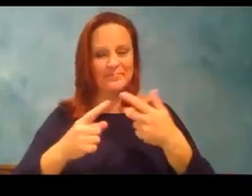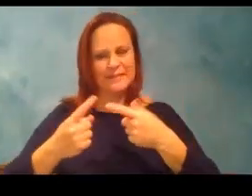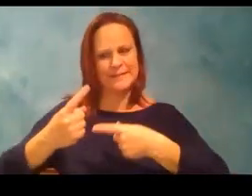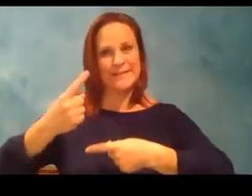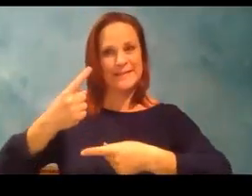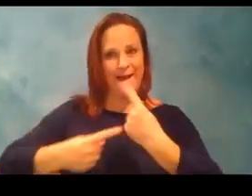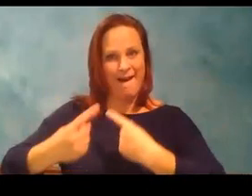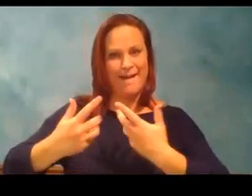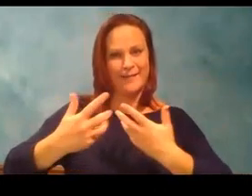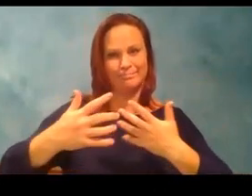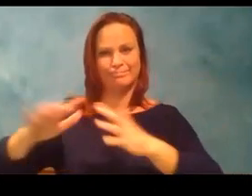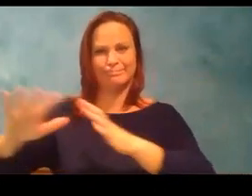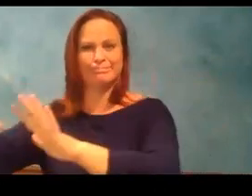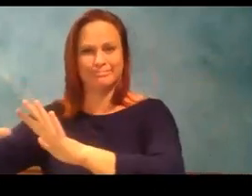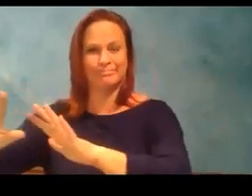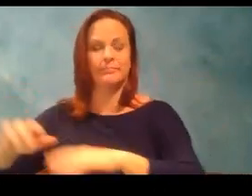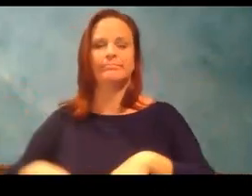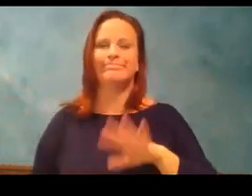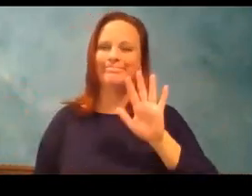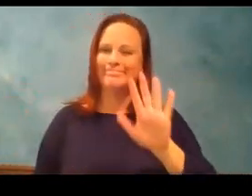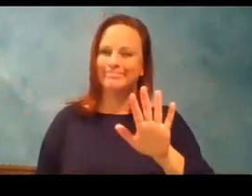The final option is to throw away